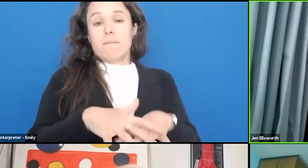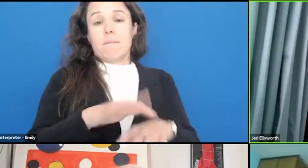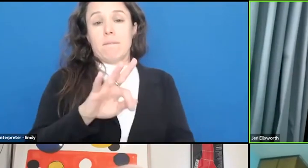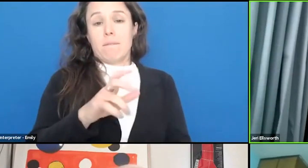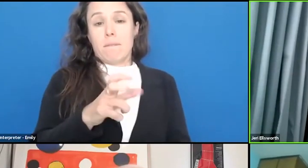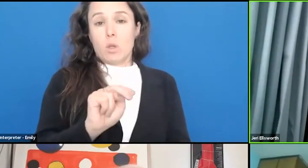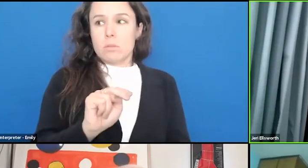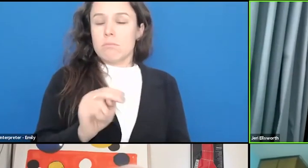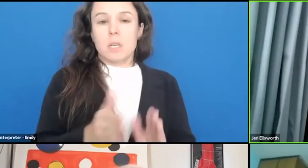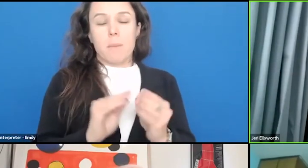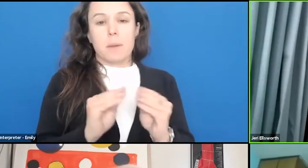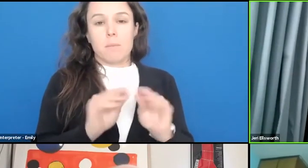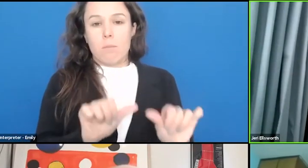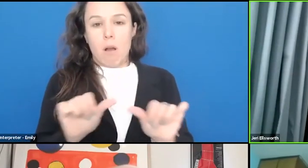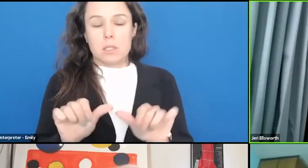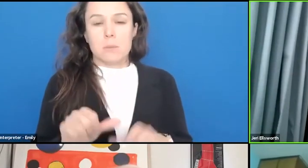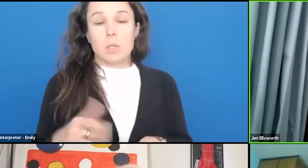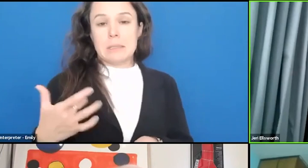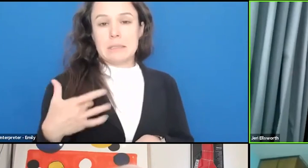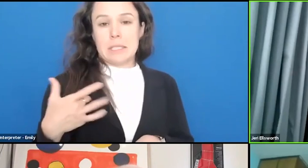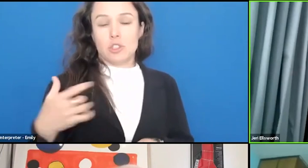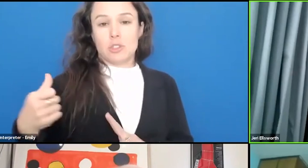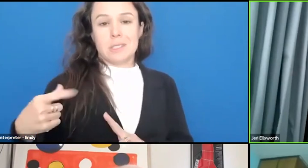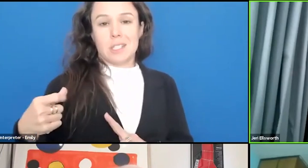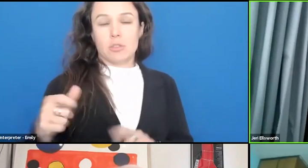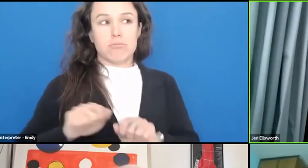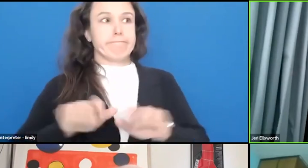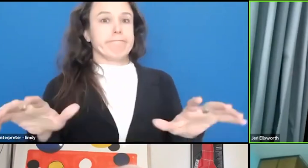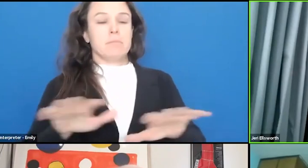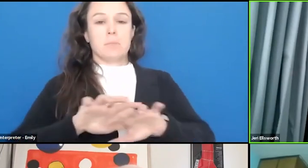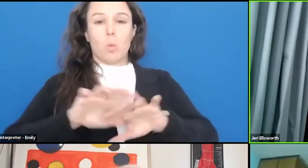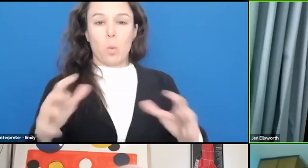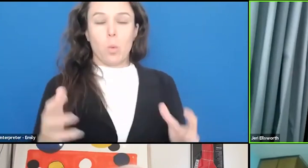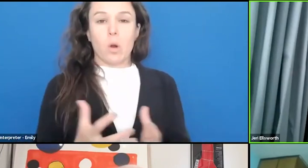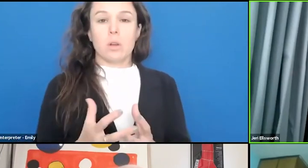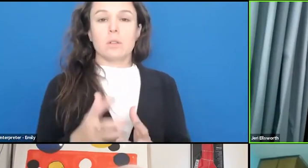you know. Sensors distributed through our world are going to pick up on our emotional state,